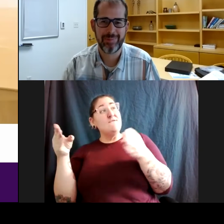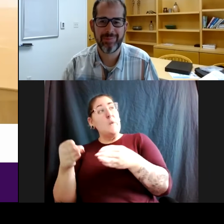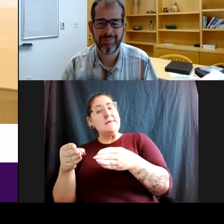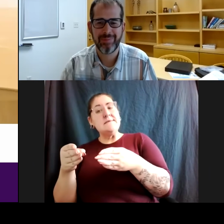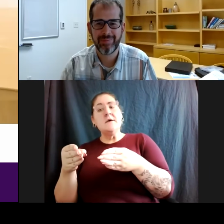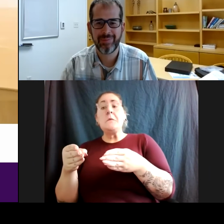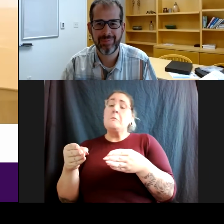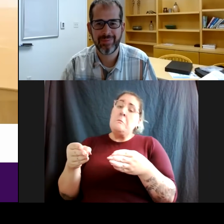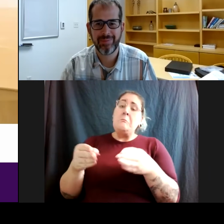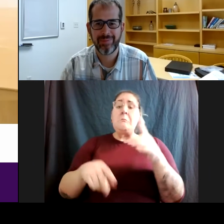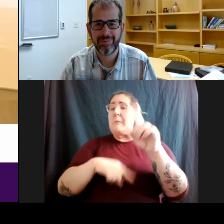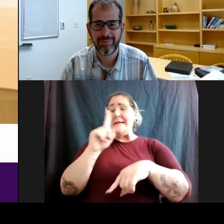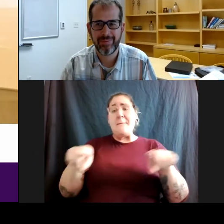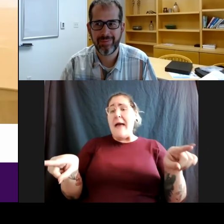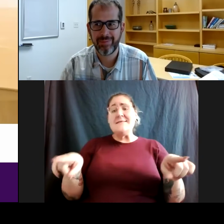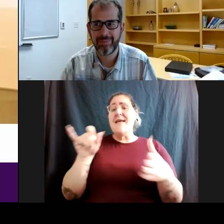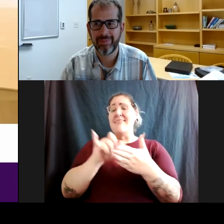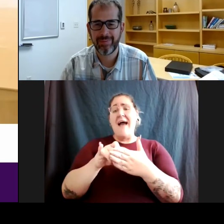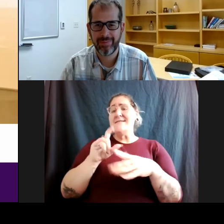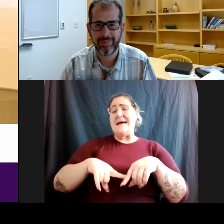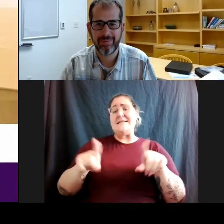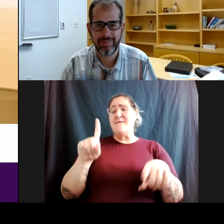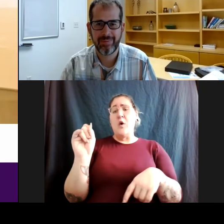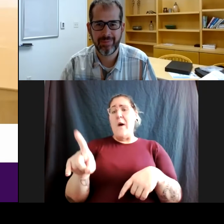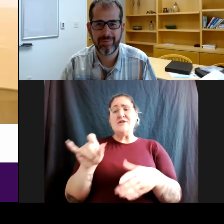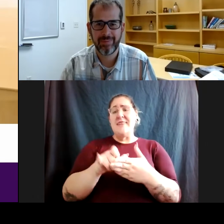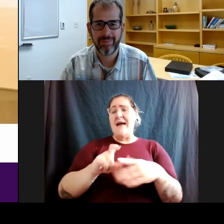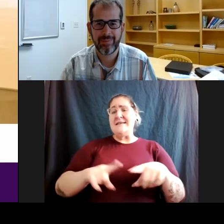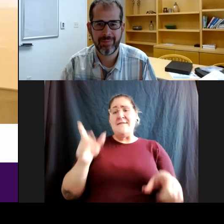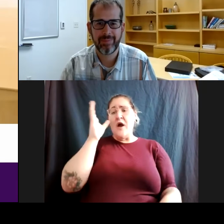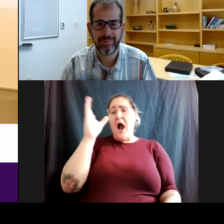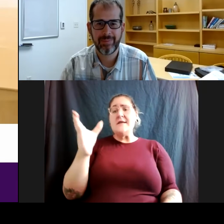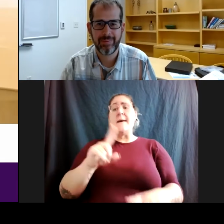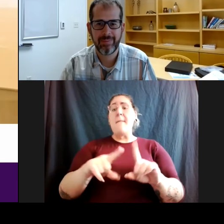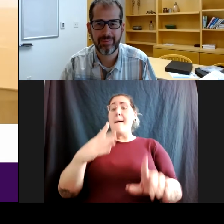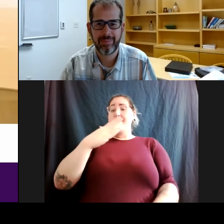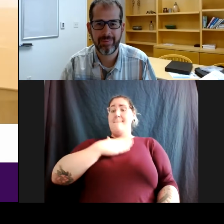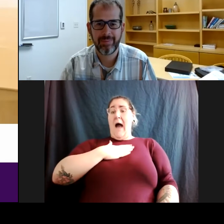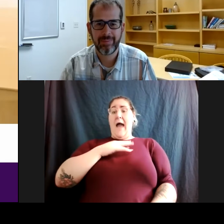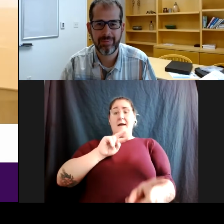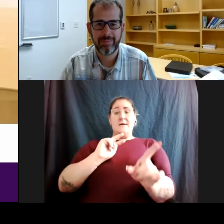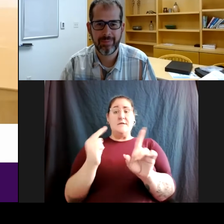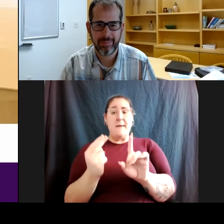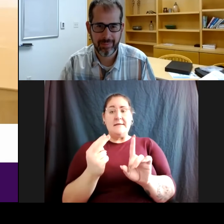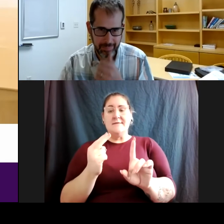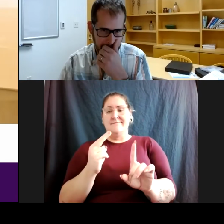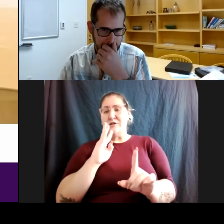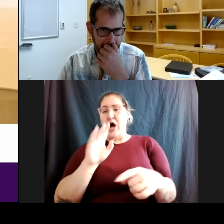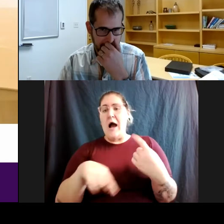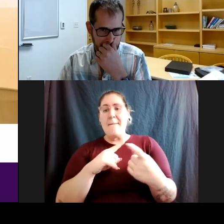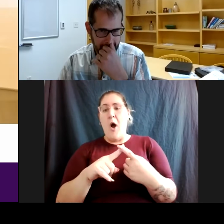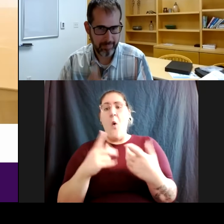at here is what happens when you get to it. It really depends on the context, I would